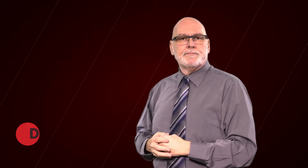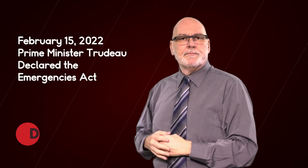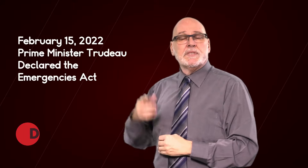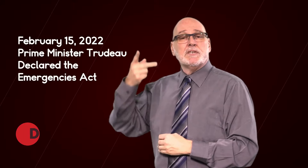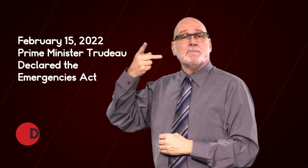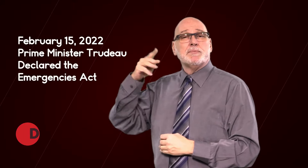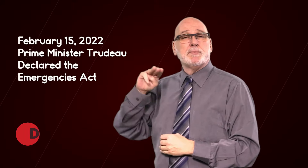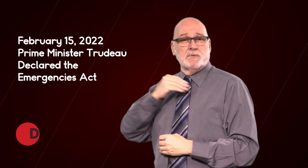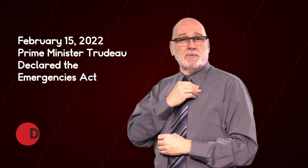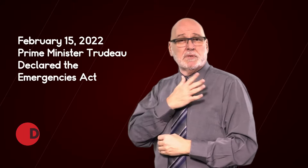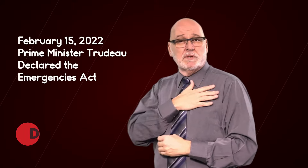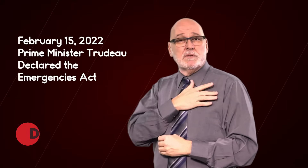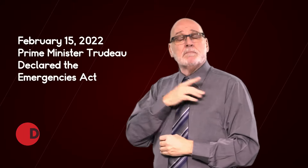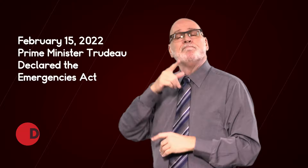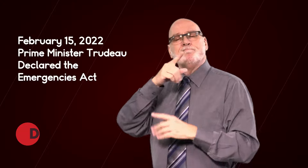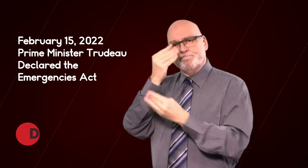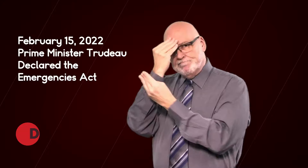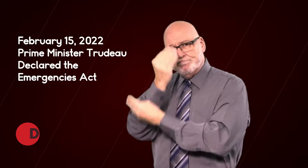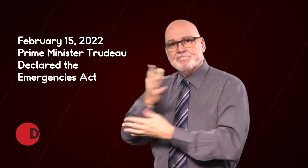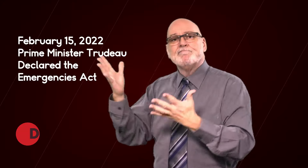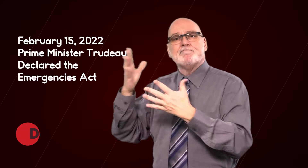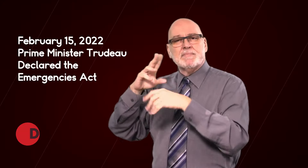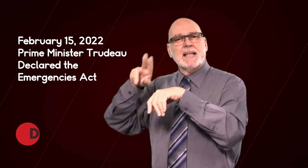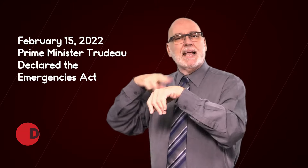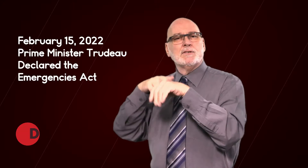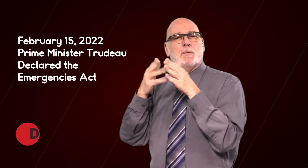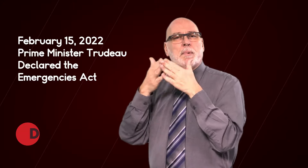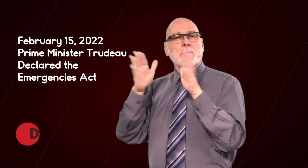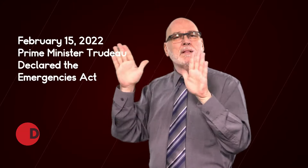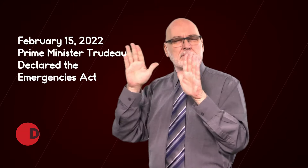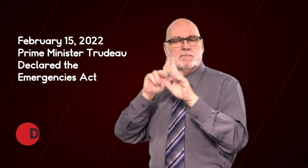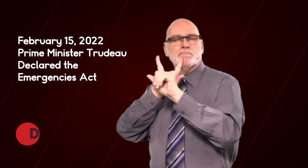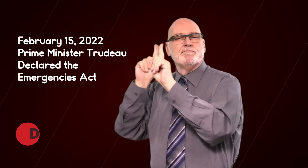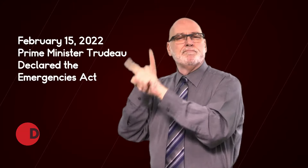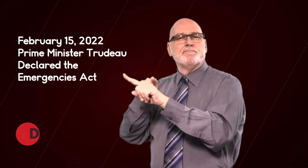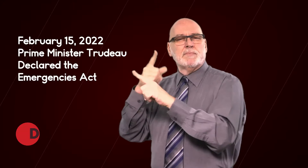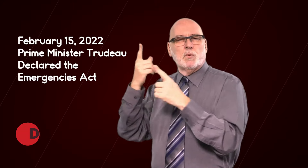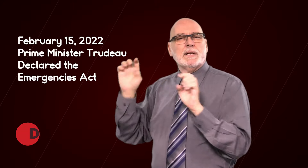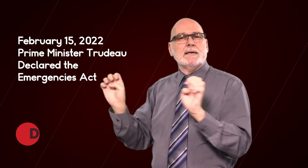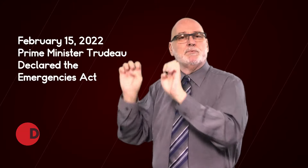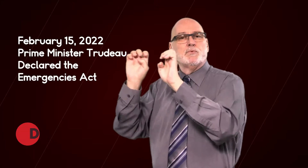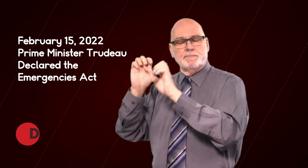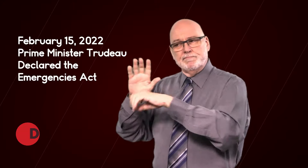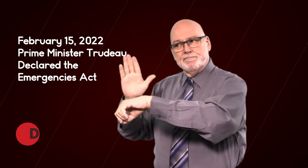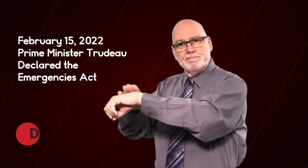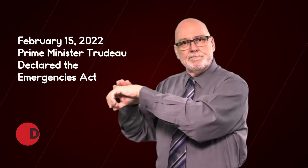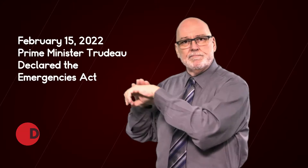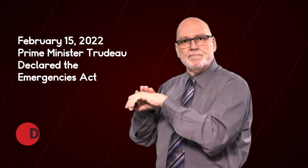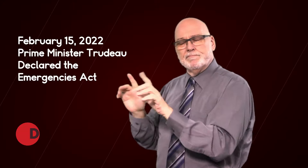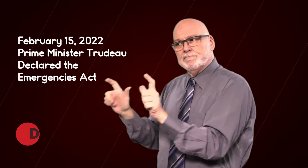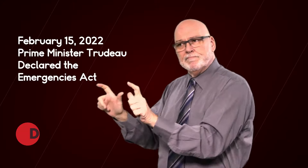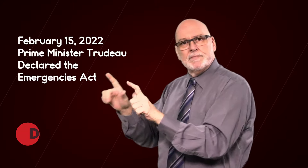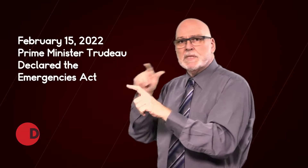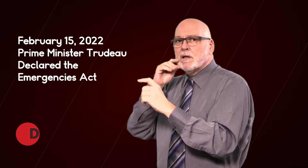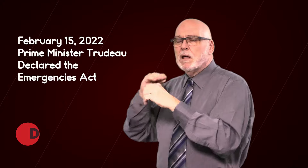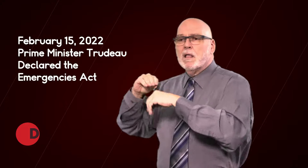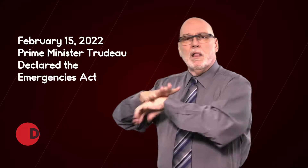Prime Minister Trudeau declared a national public order emergency to